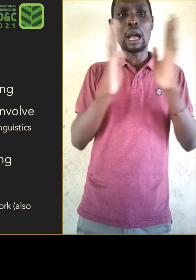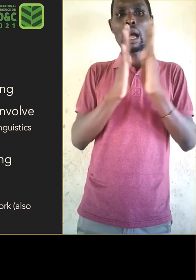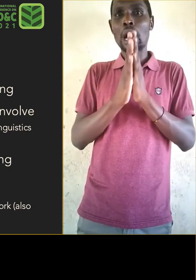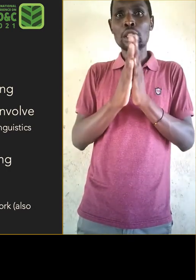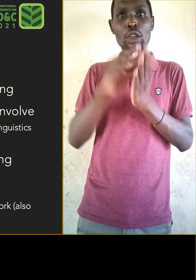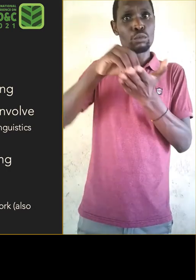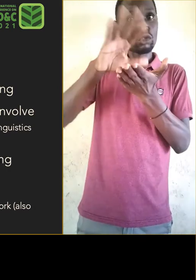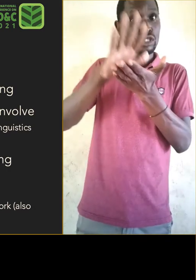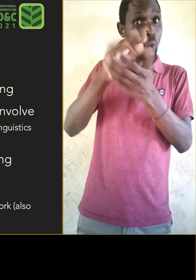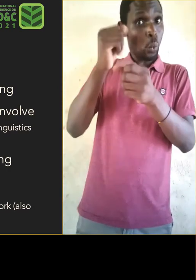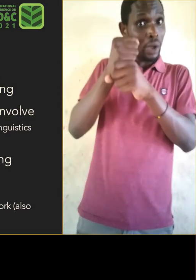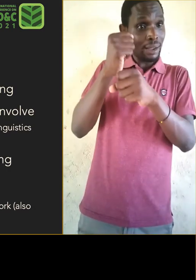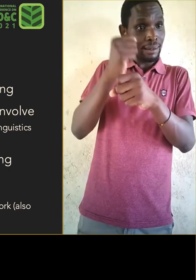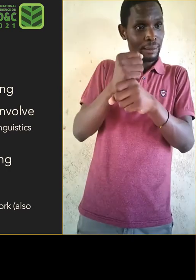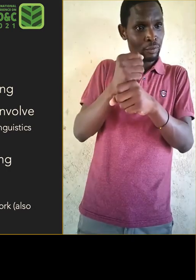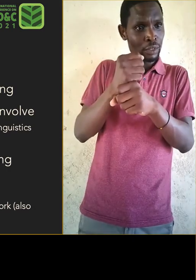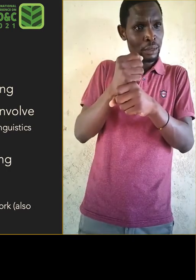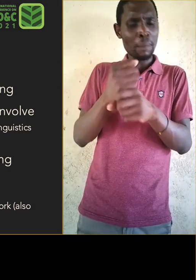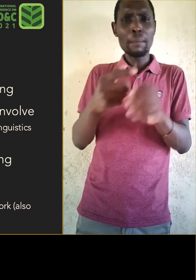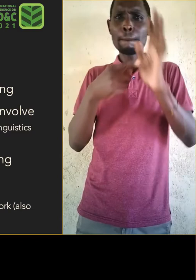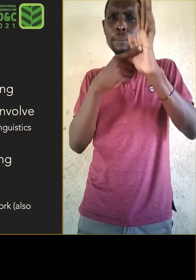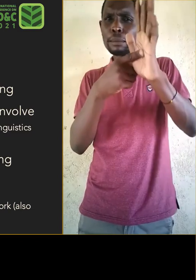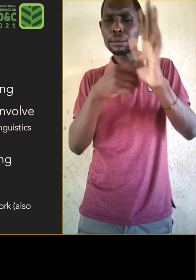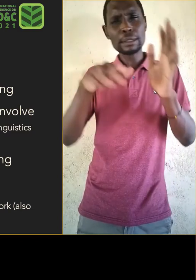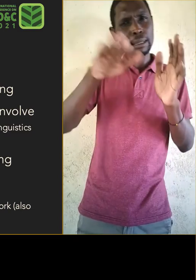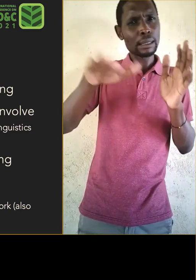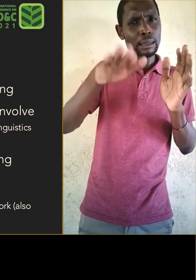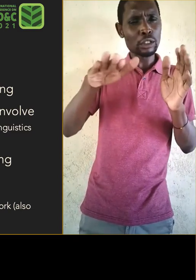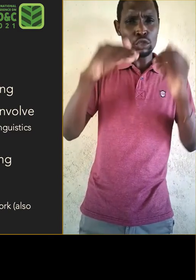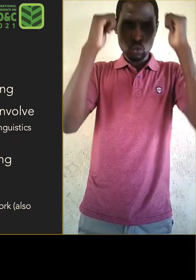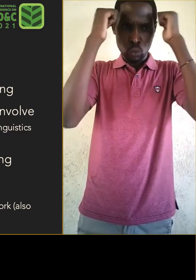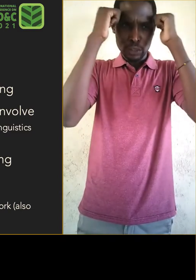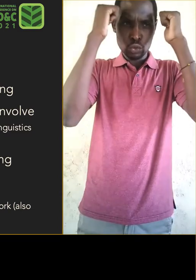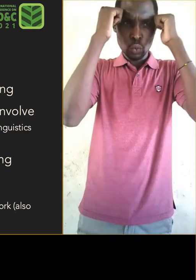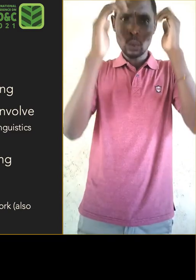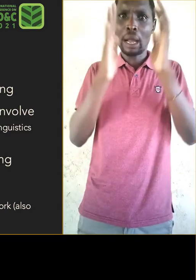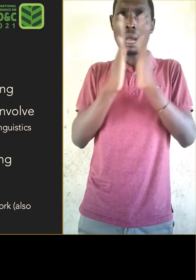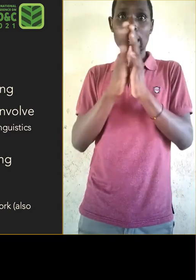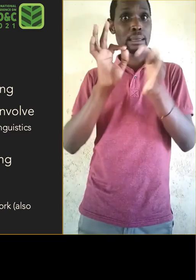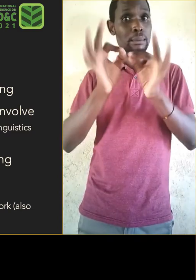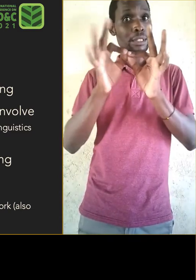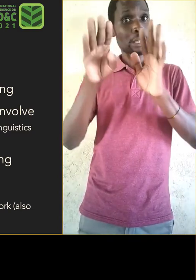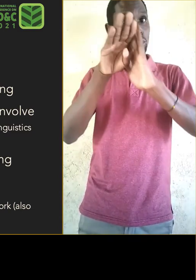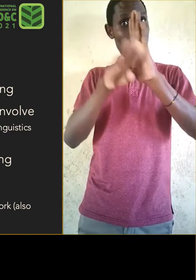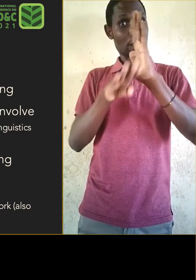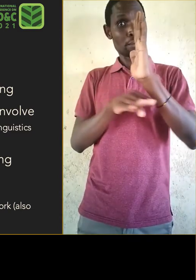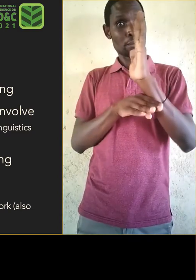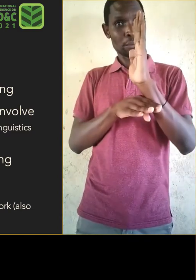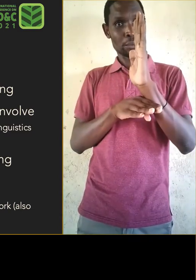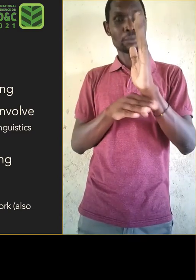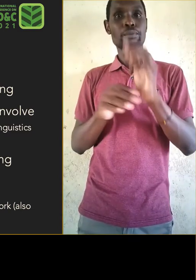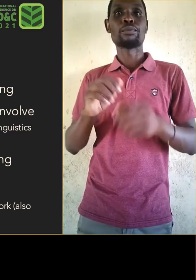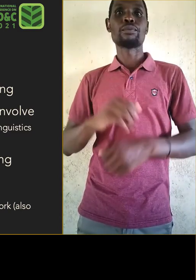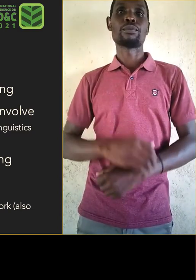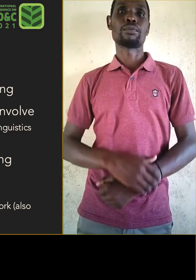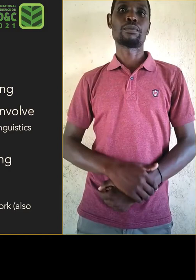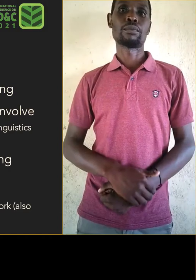... and connect to education and interpreting programs at the university, as well.